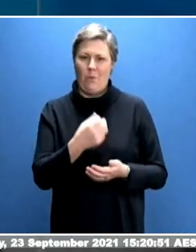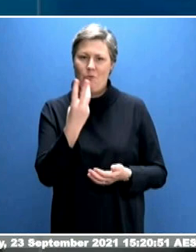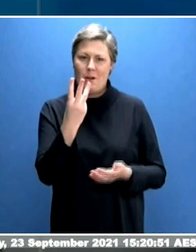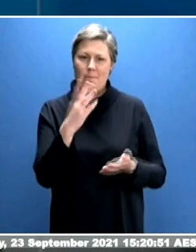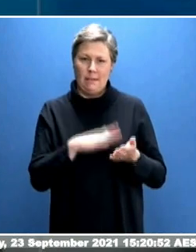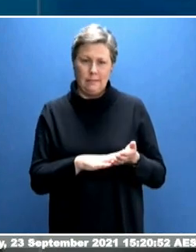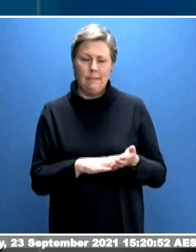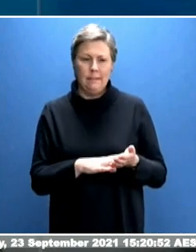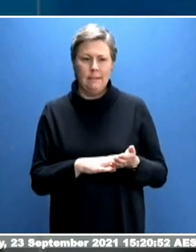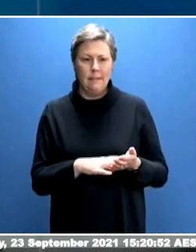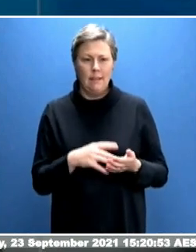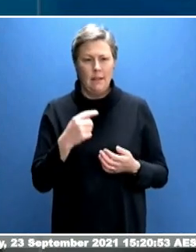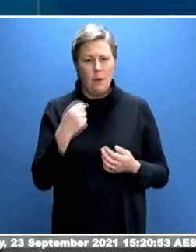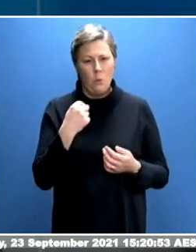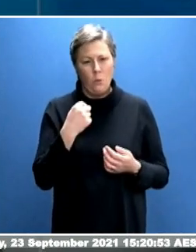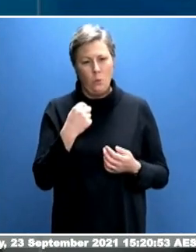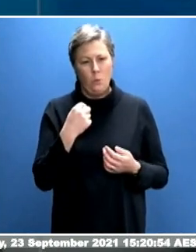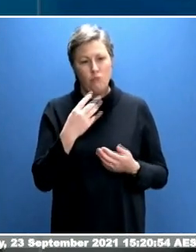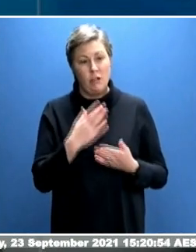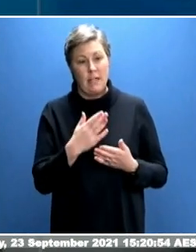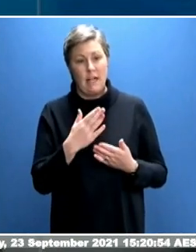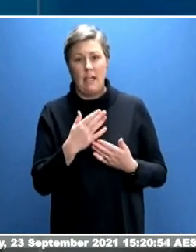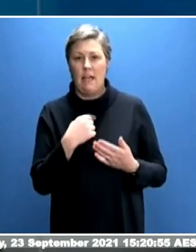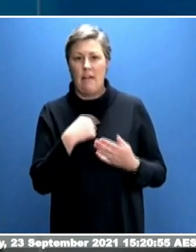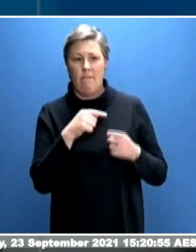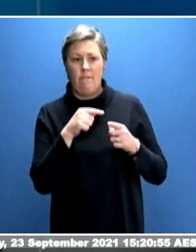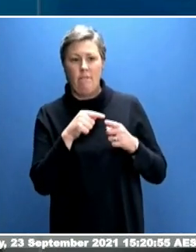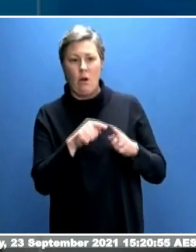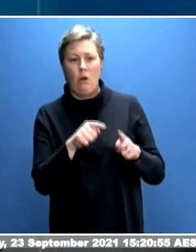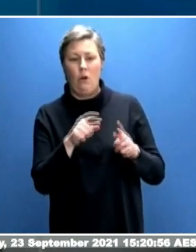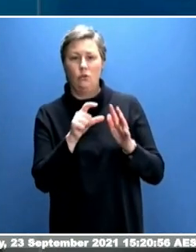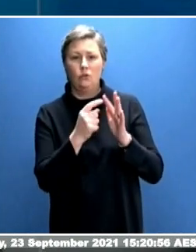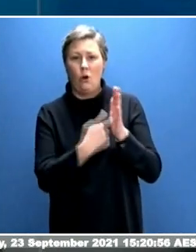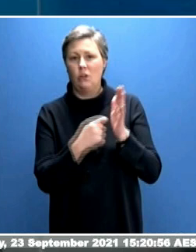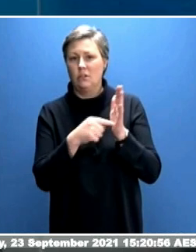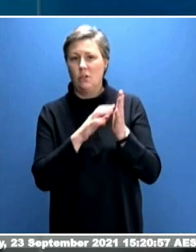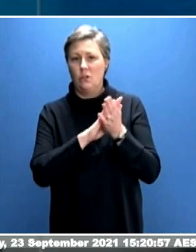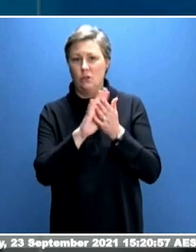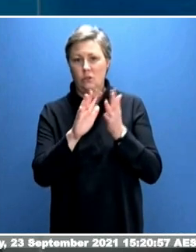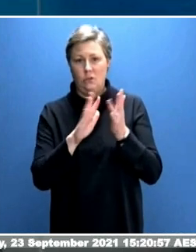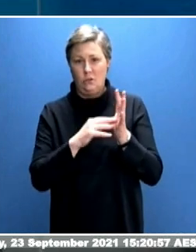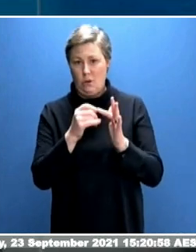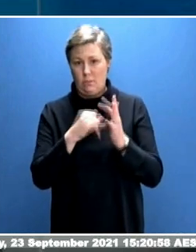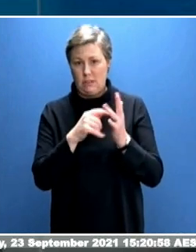set-up, we were largely informed by the work of Dr Thompson, and that's